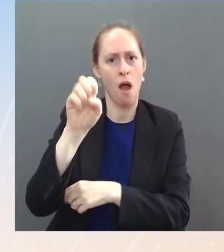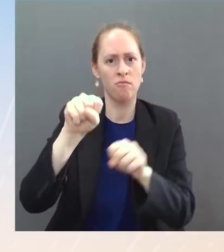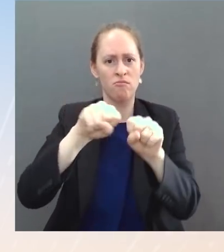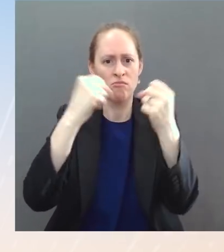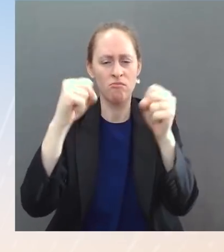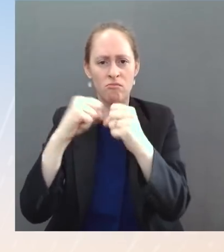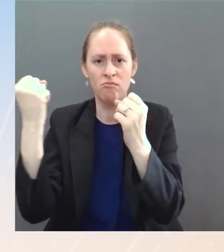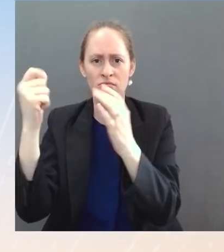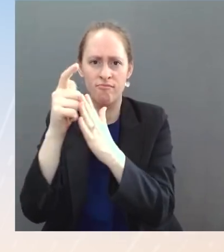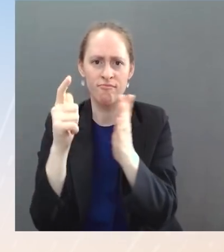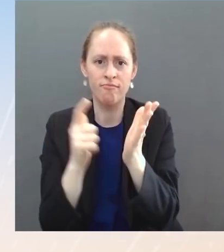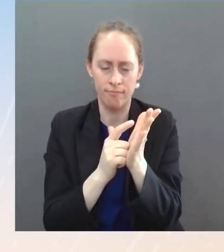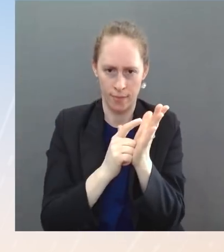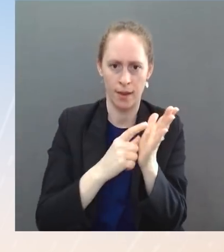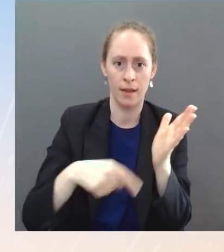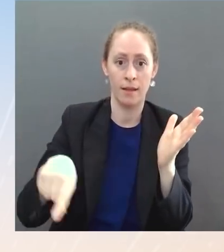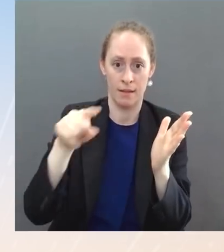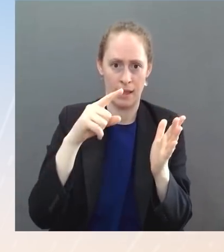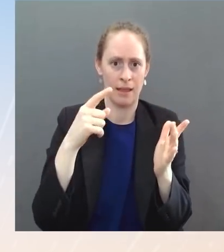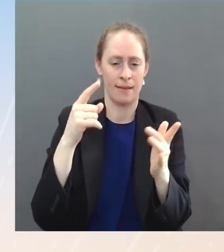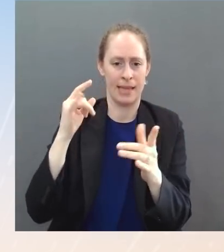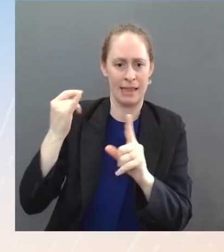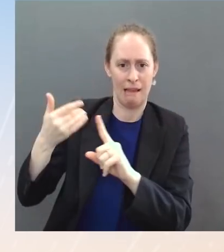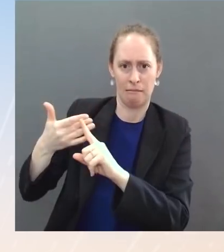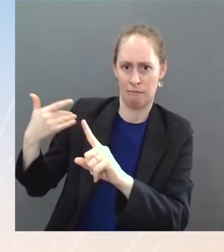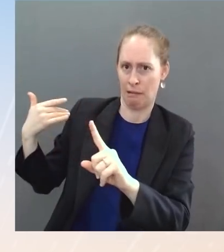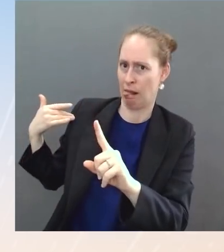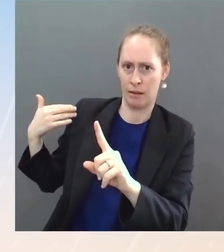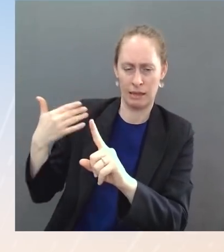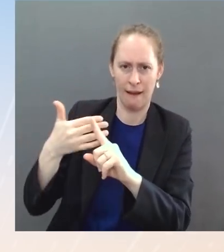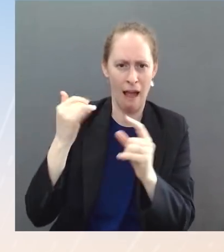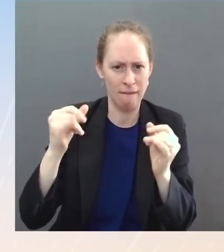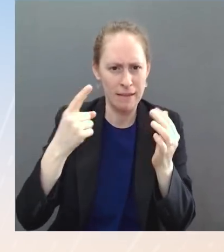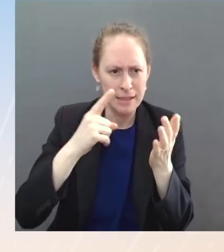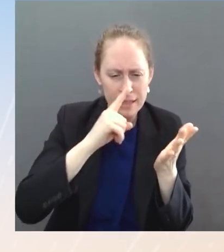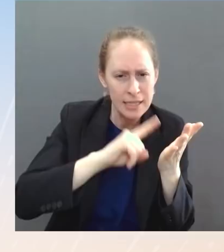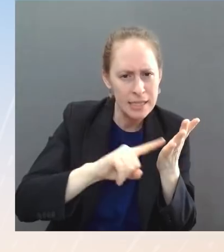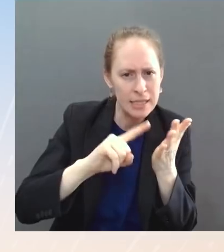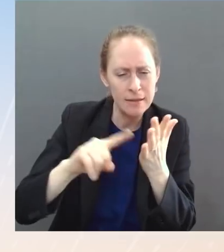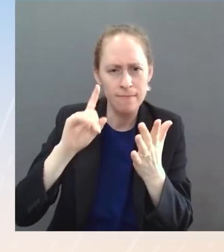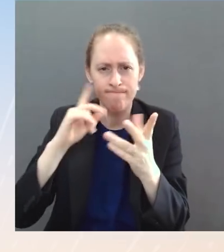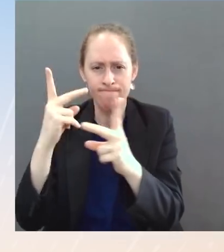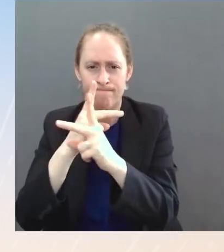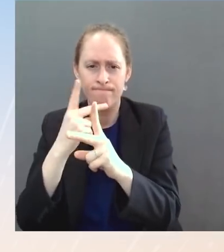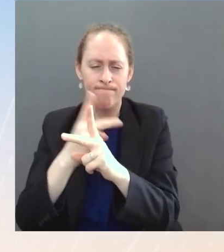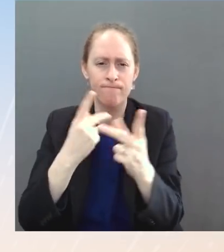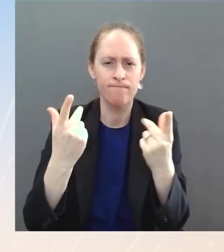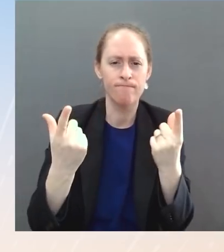So, there is work to be done to work out the specifics of that. And between now and then, every day, what we are focused on